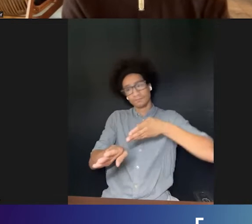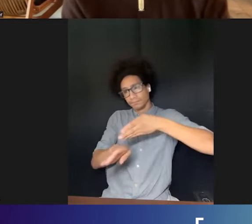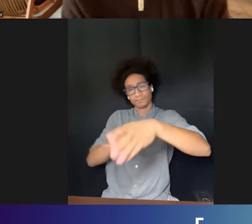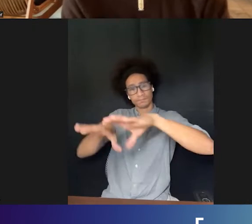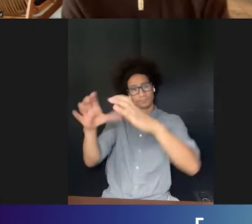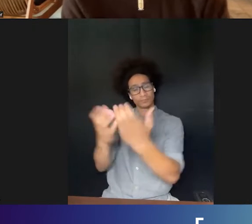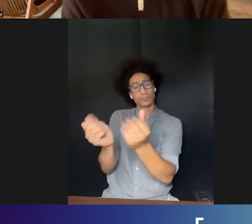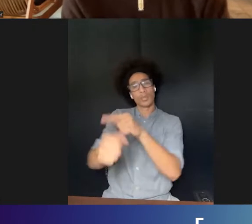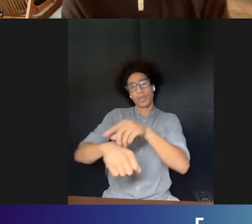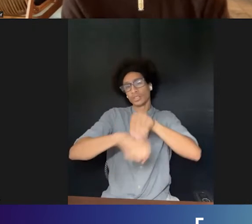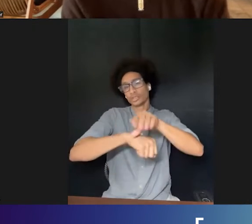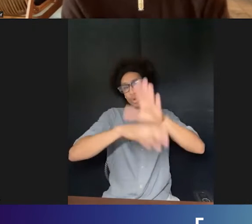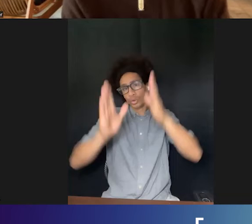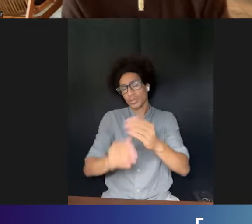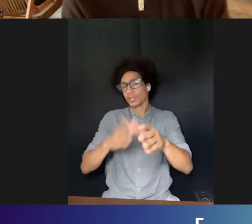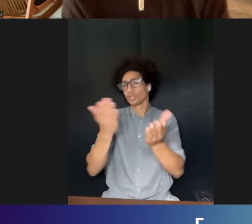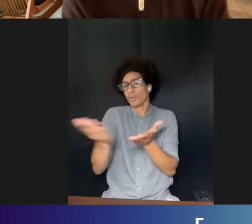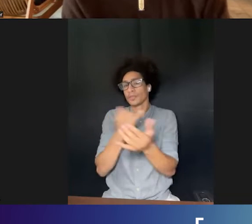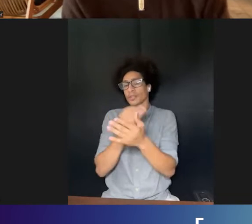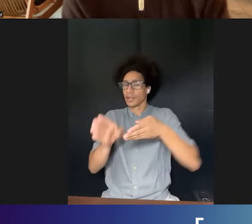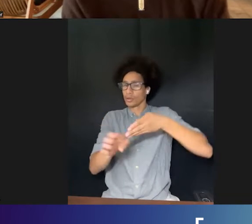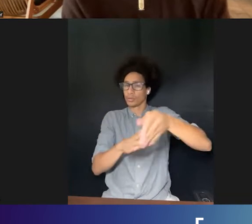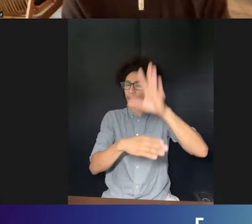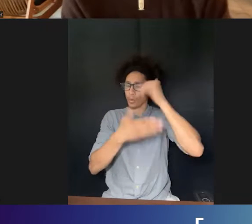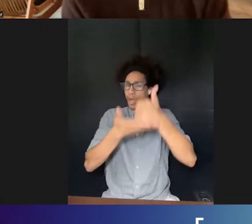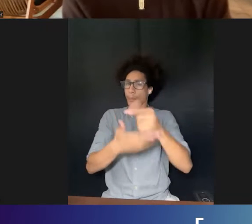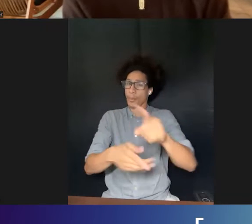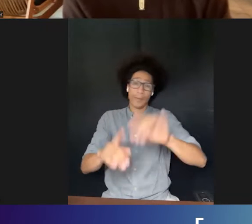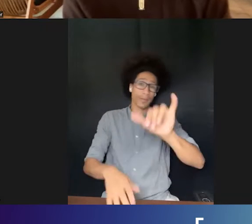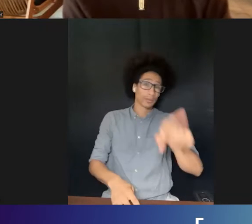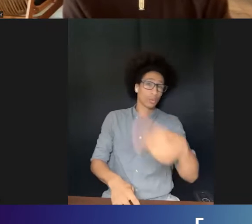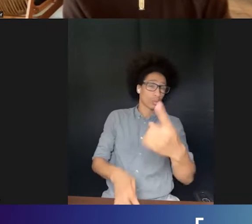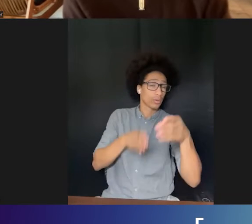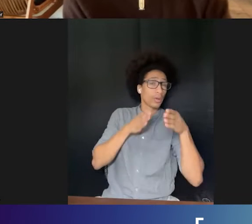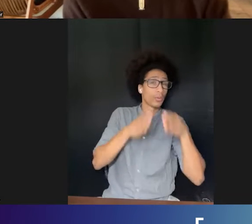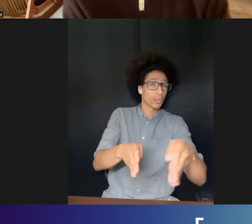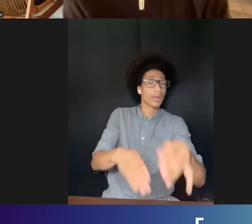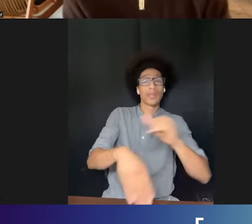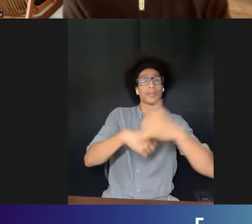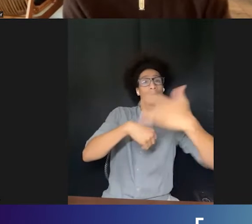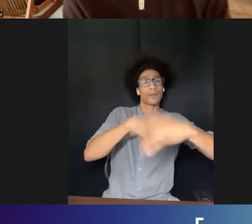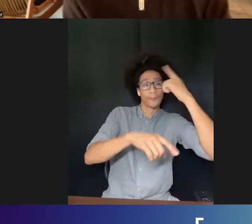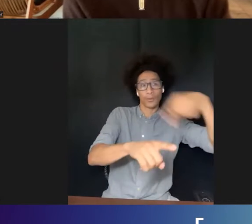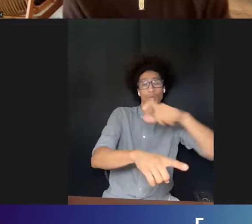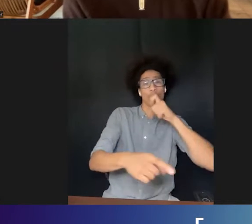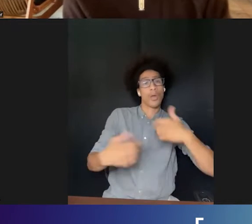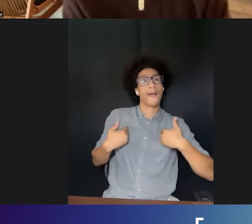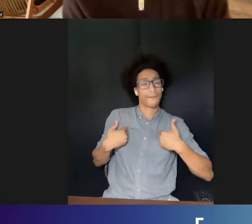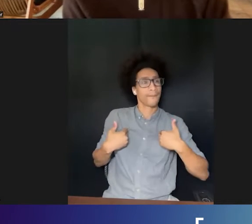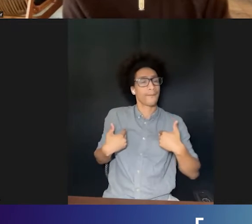But that's only a pathway that's available to people who are already in a space of having of having the resources,